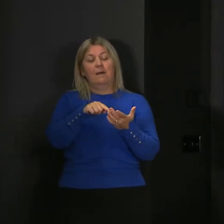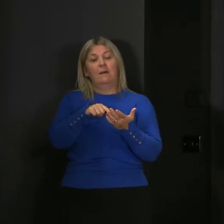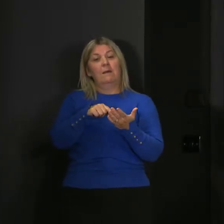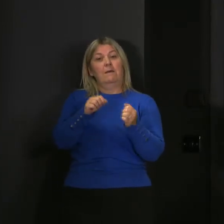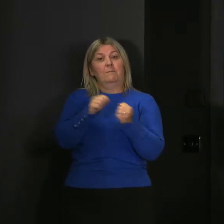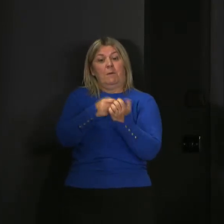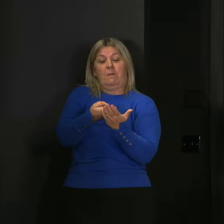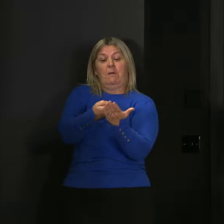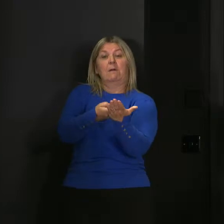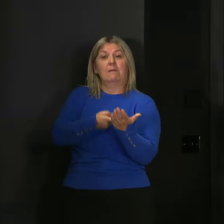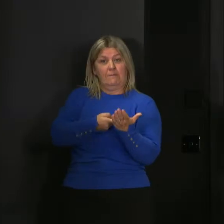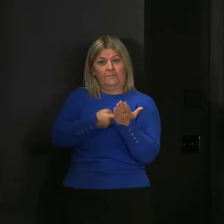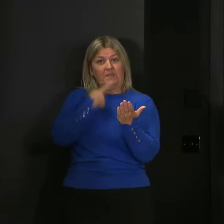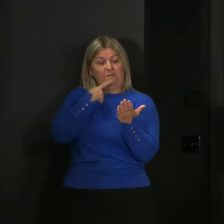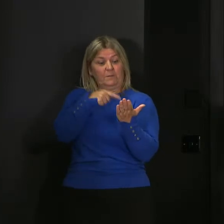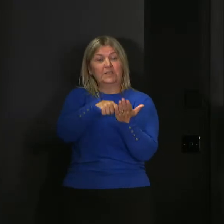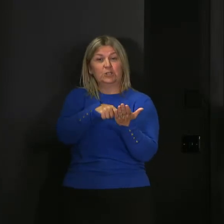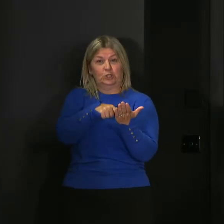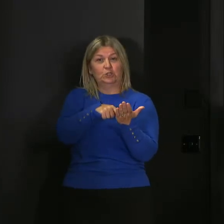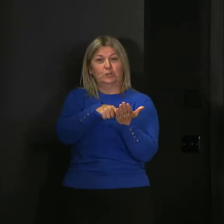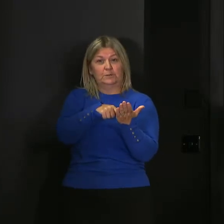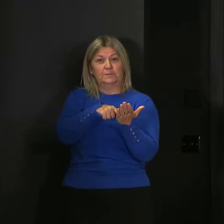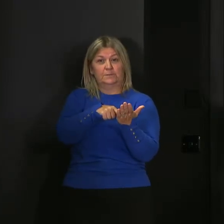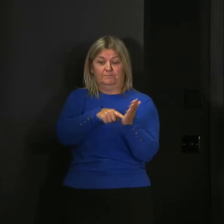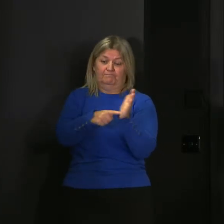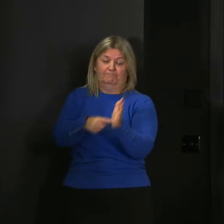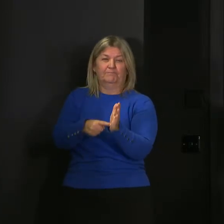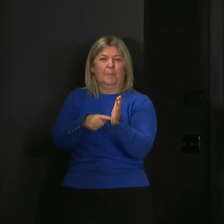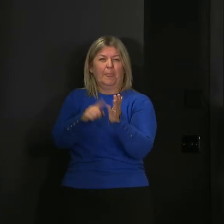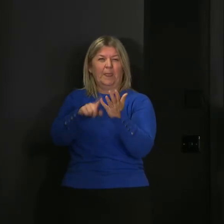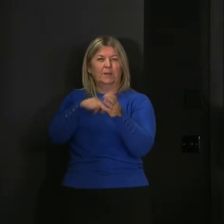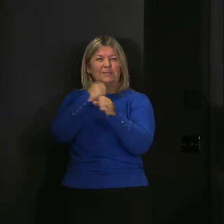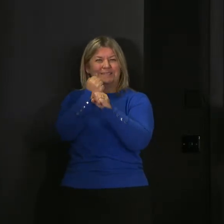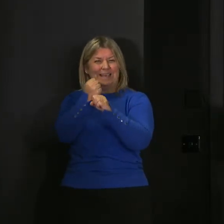in relation to what is being called a temporal reset, others have called as